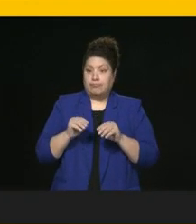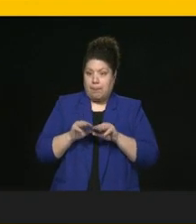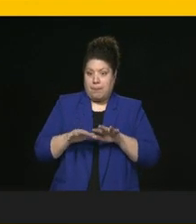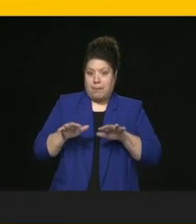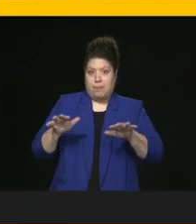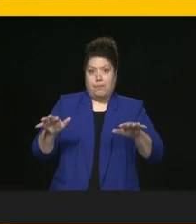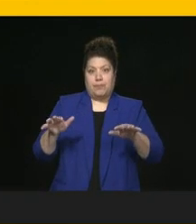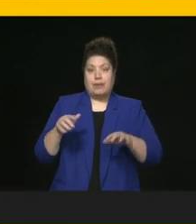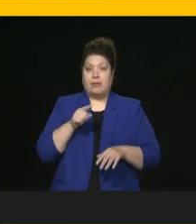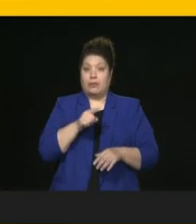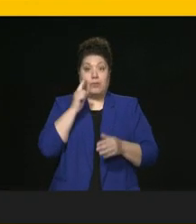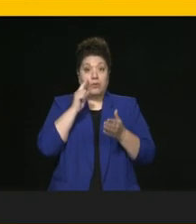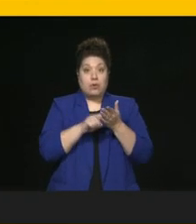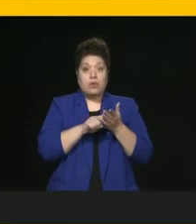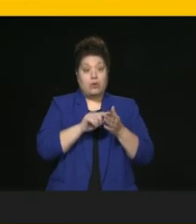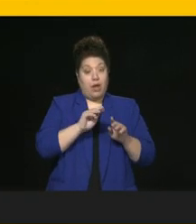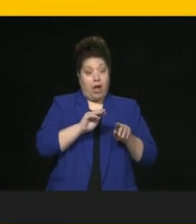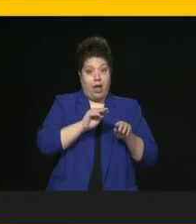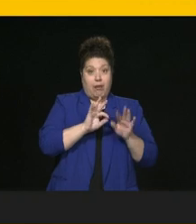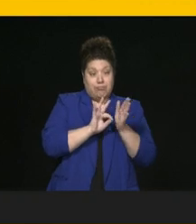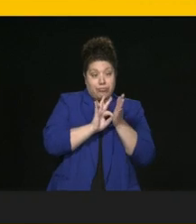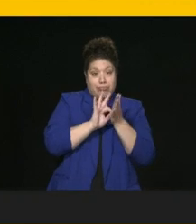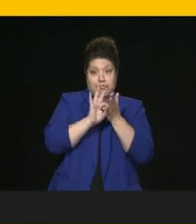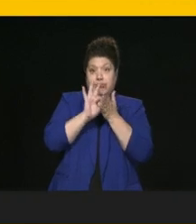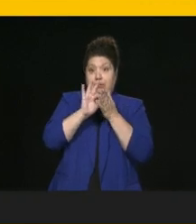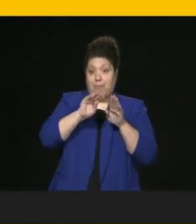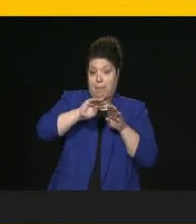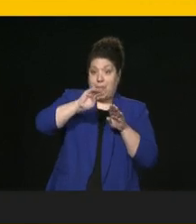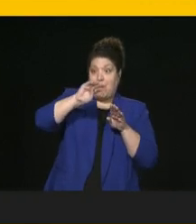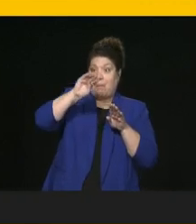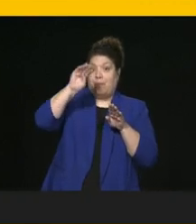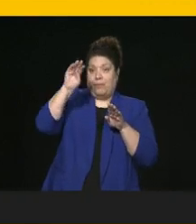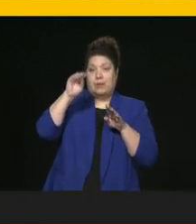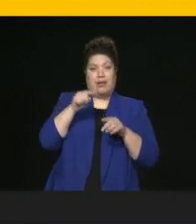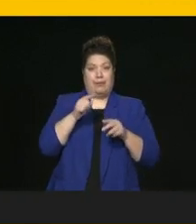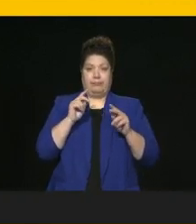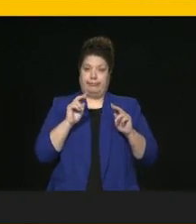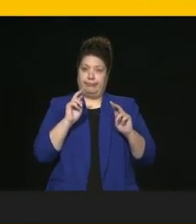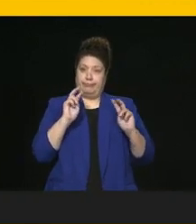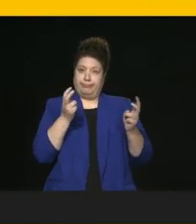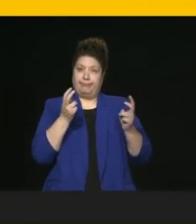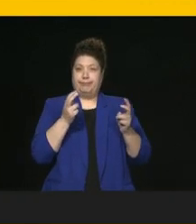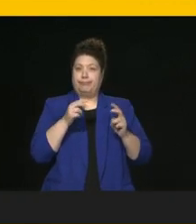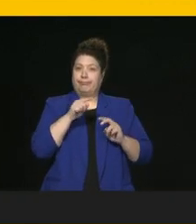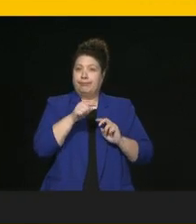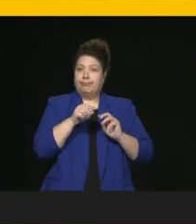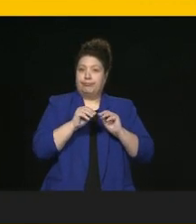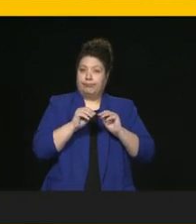QUICKLY MULTIPLY RESULTING IN A STEEPLY RISING EPIDEMIC CURVE.